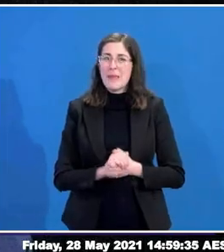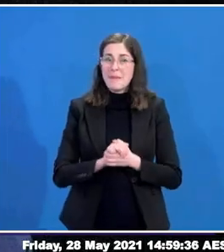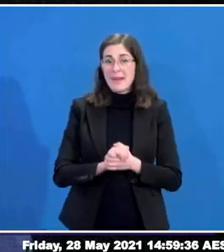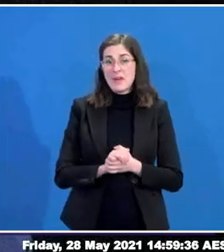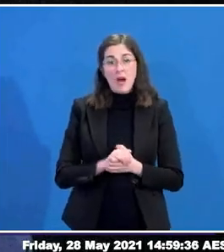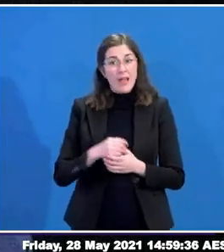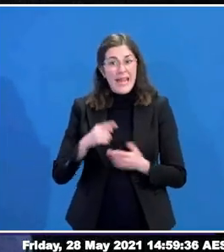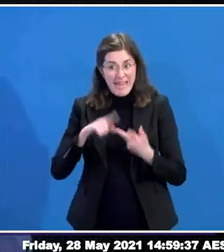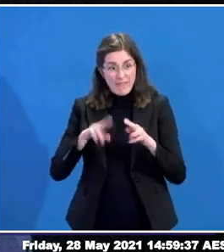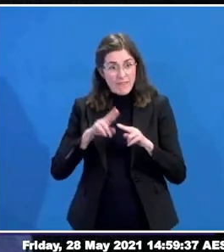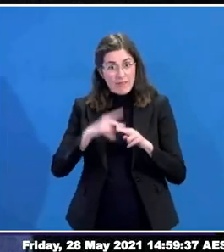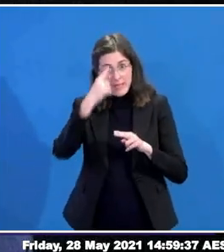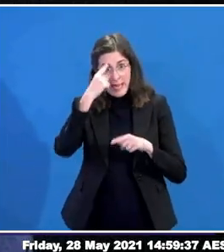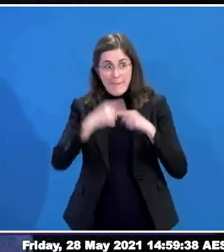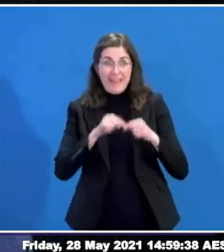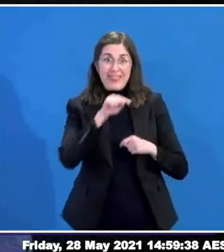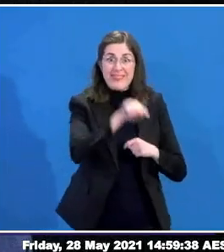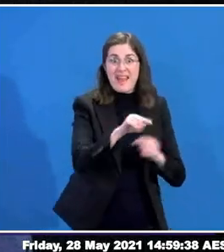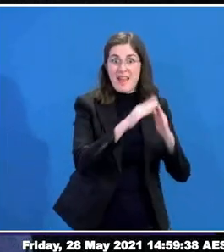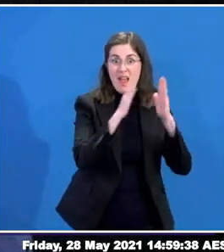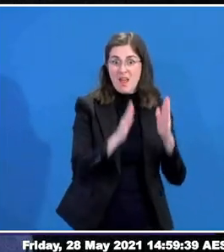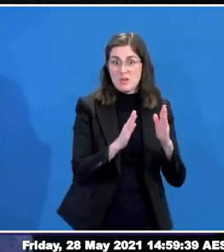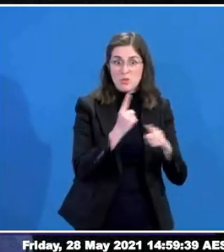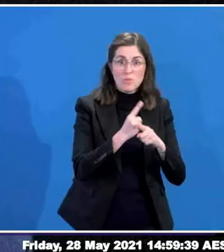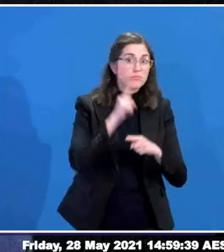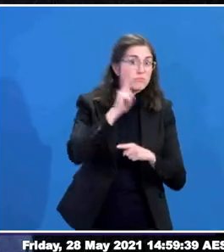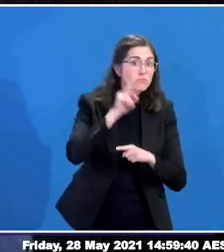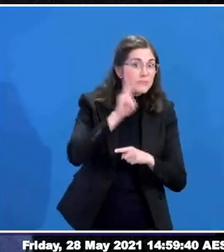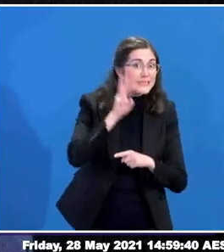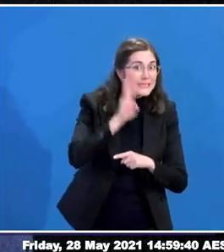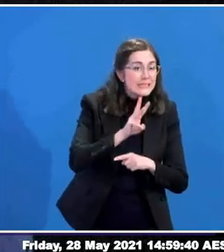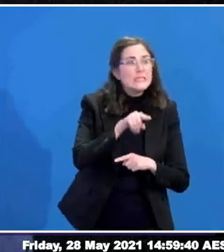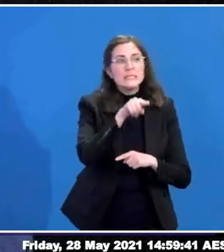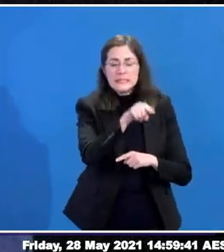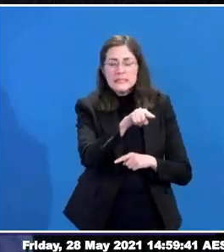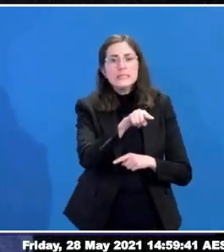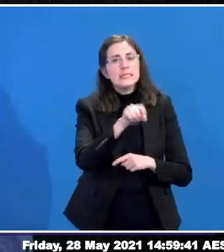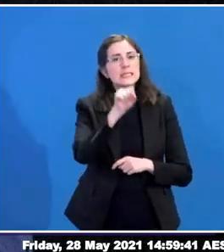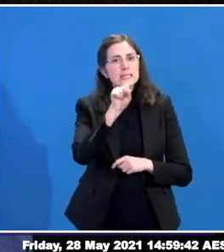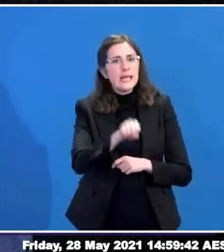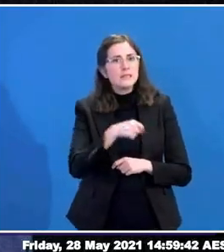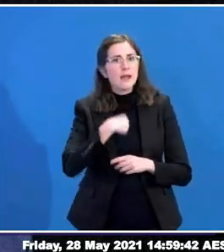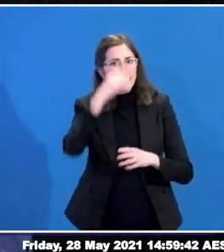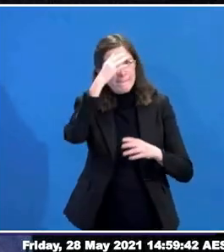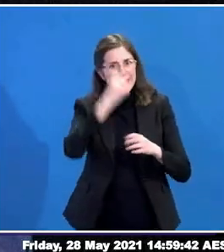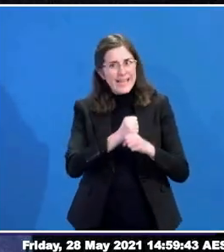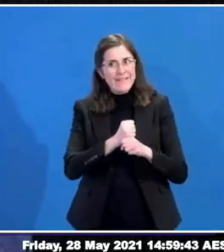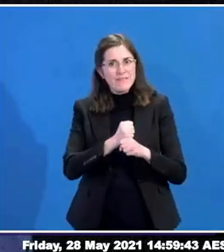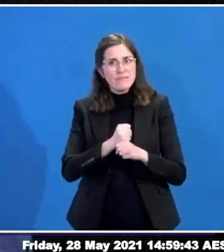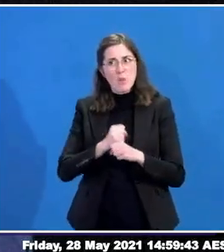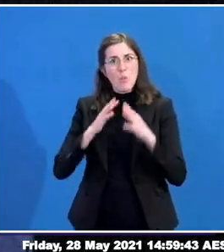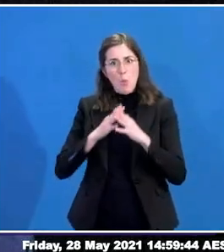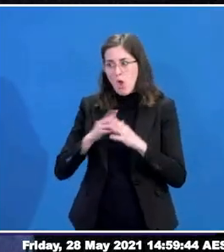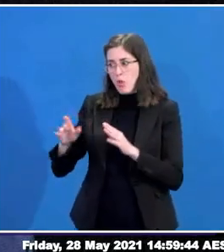being made, many of these reports would figure in additional actions